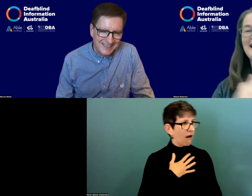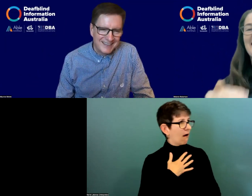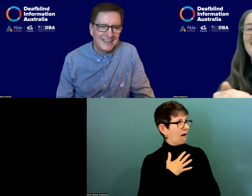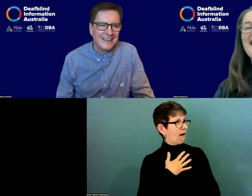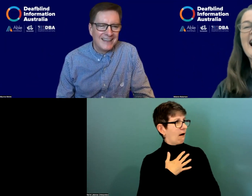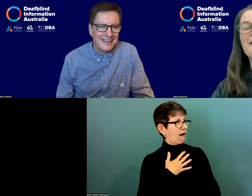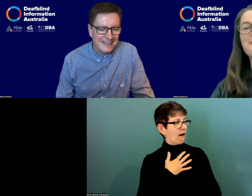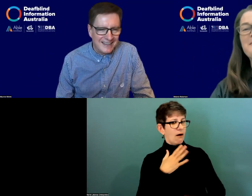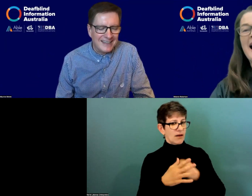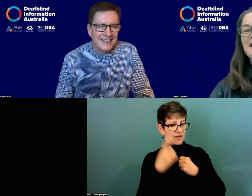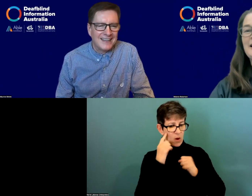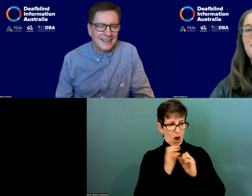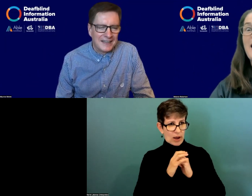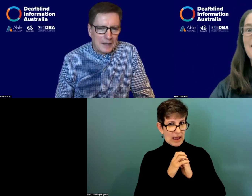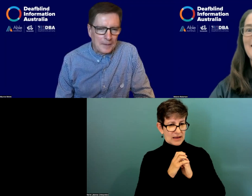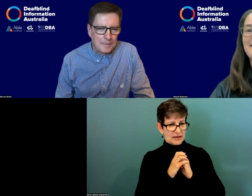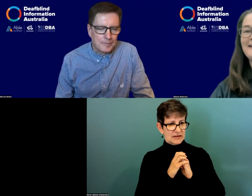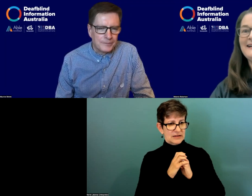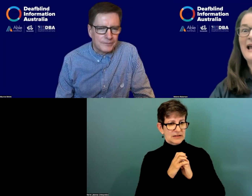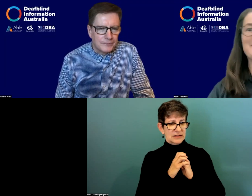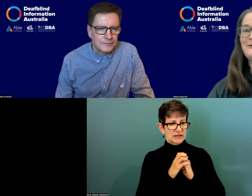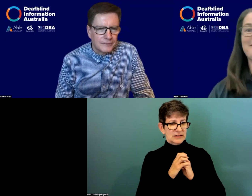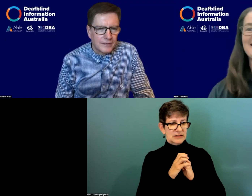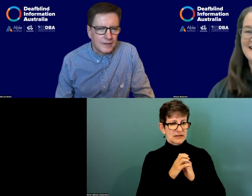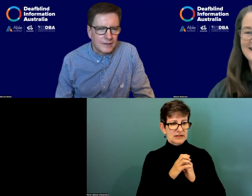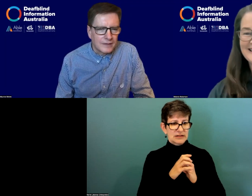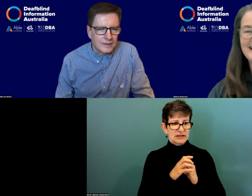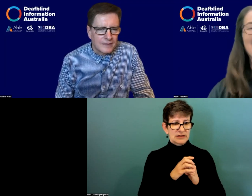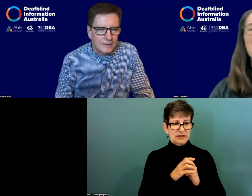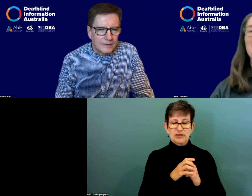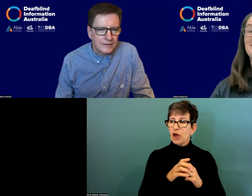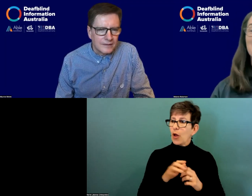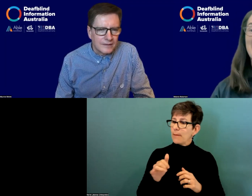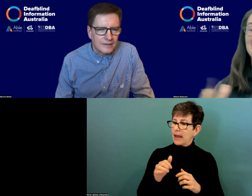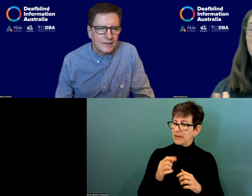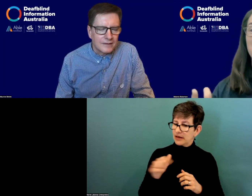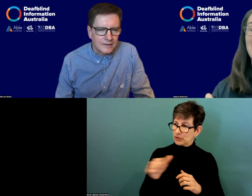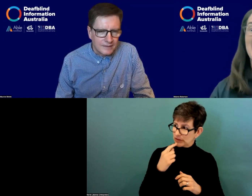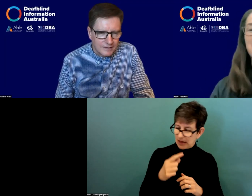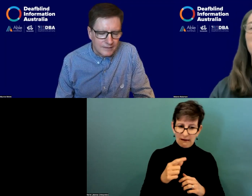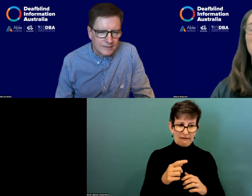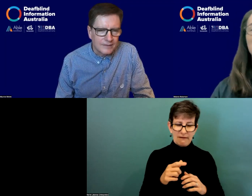I said, oh, okay. I said, how about ... Can we do it faster? Let's do it again. It's all great, Can we do it faster?